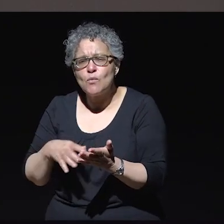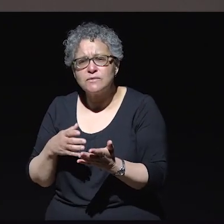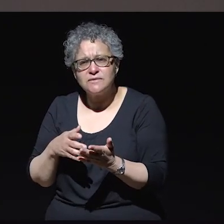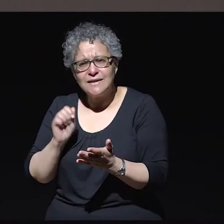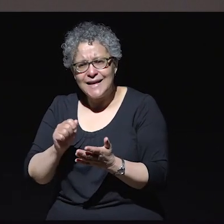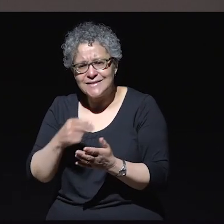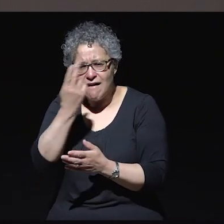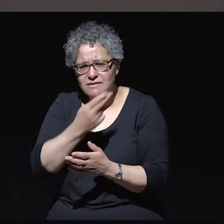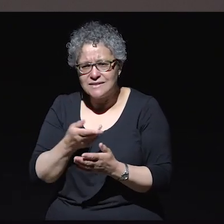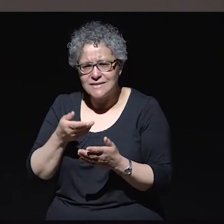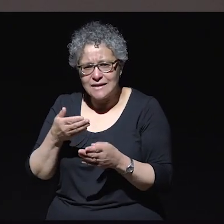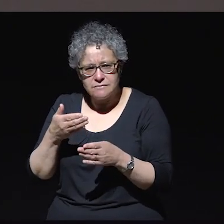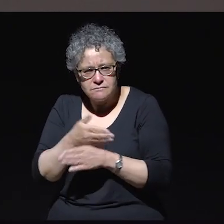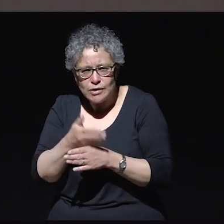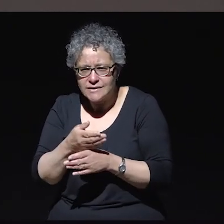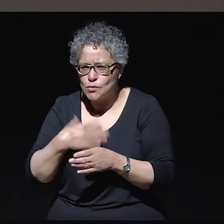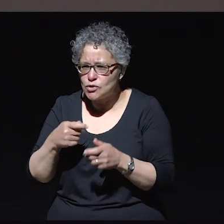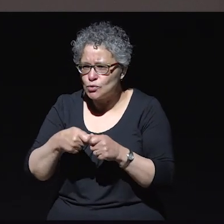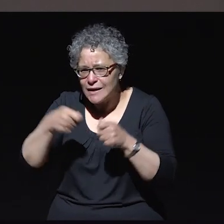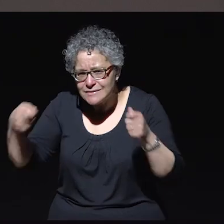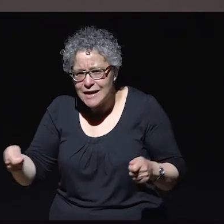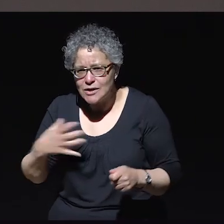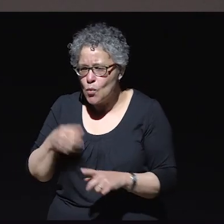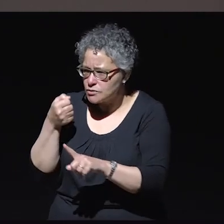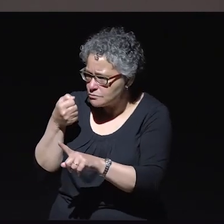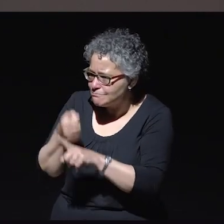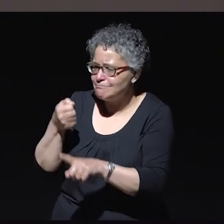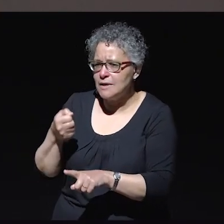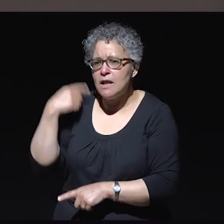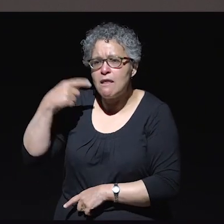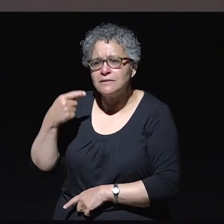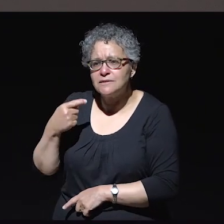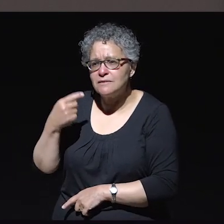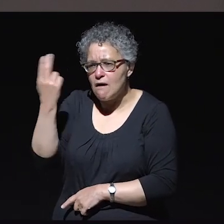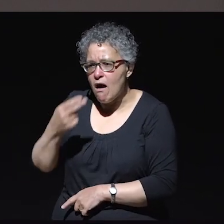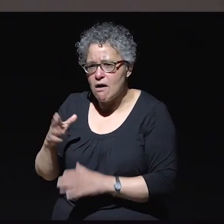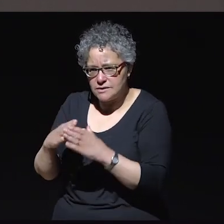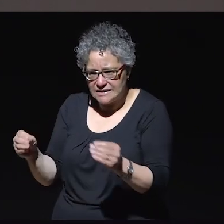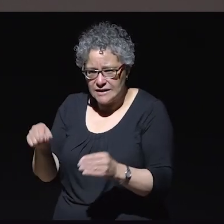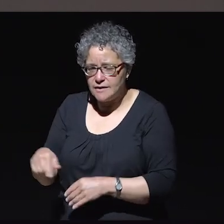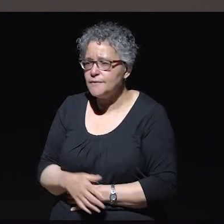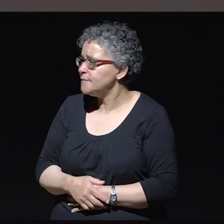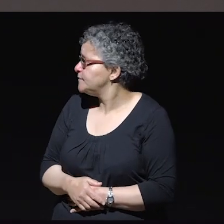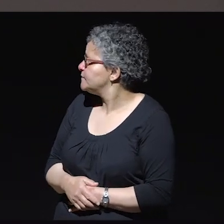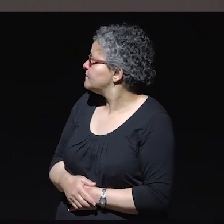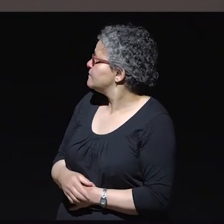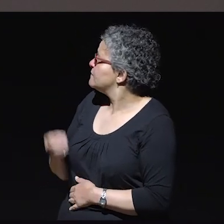to really make an impact on the London contemporary art scene. So, we have this wonderful, full-length, very grand portrait,